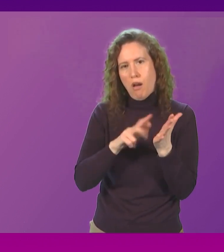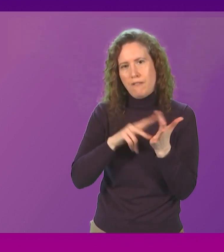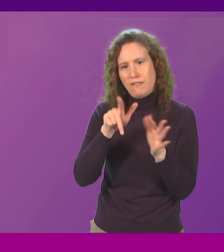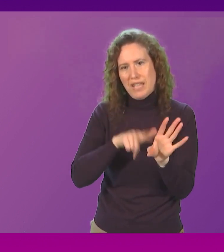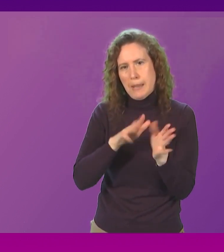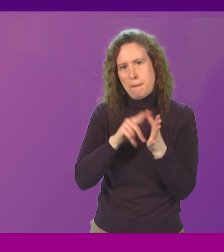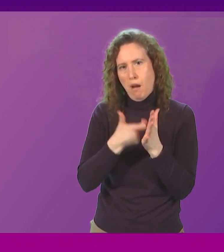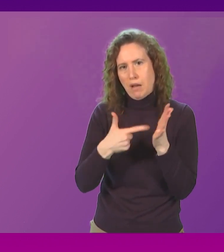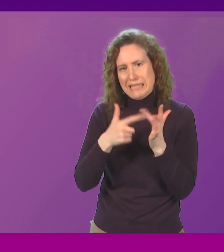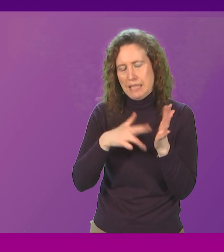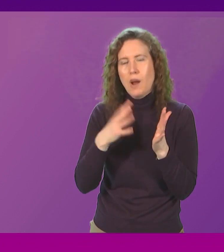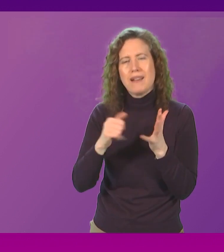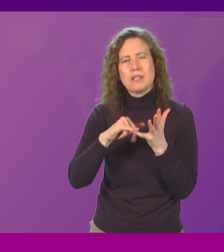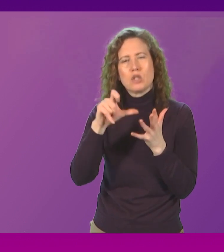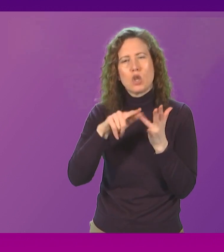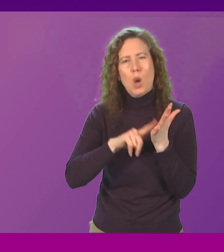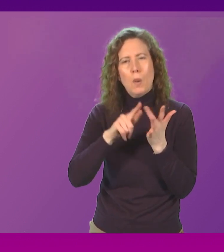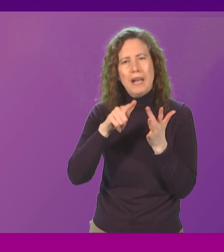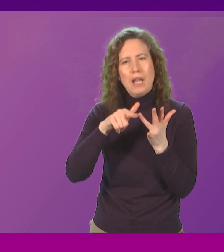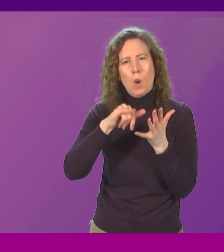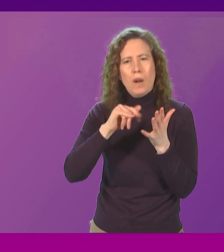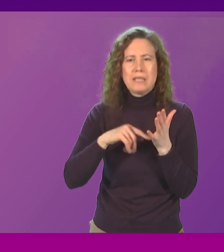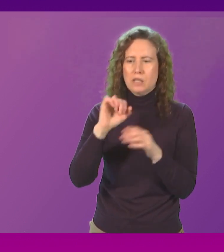who has scoliosis and urgently requires surgery.